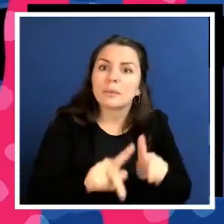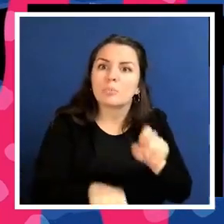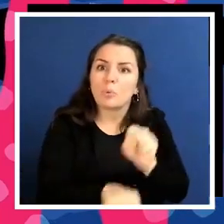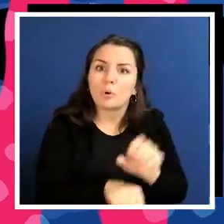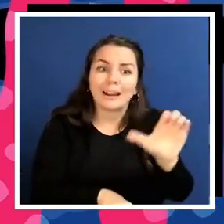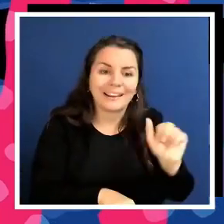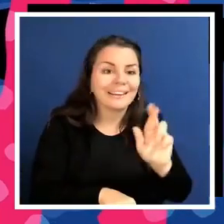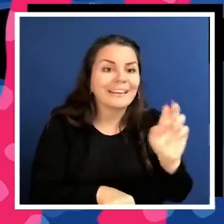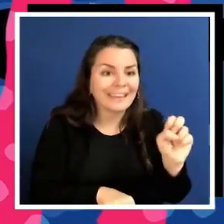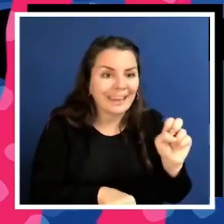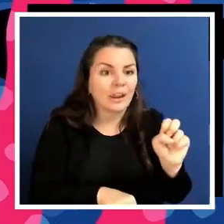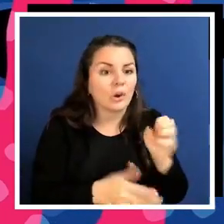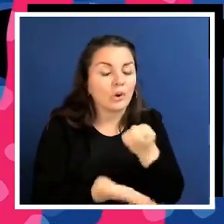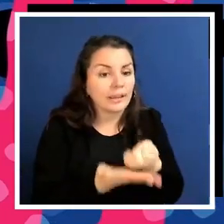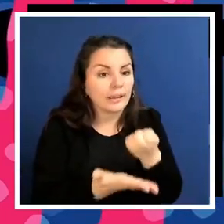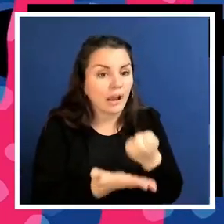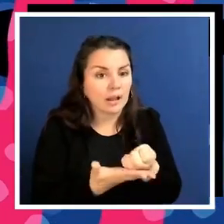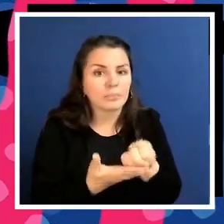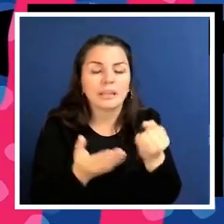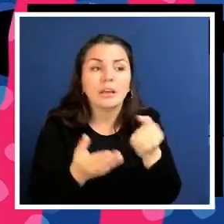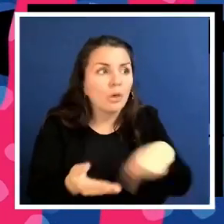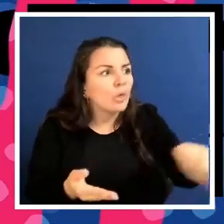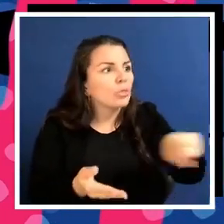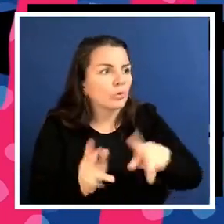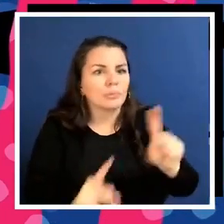TO CONTINUE IT SO THAT CHILDREN